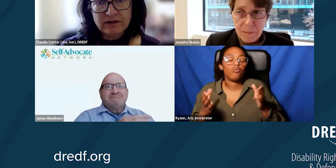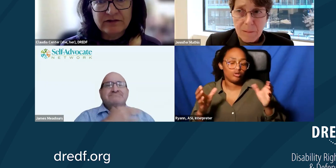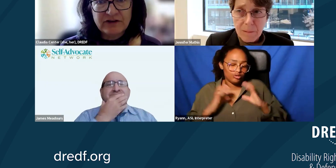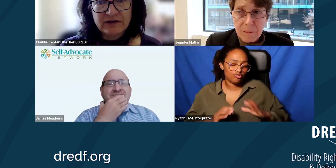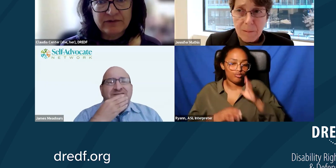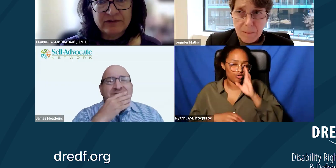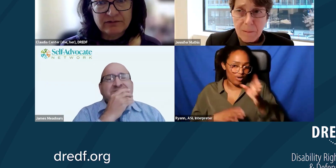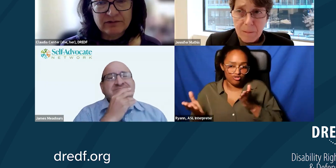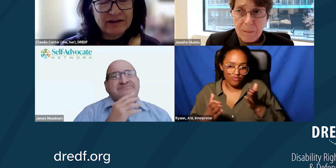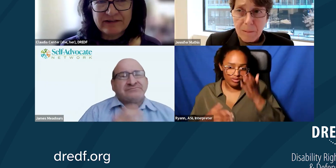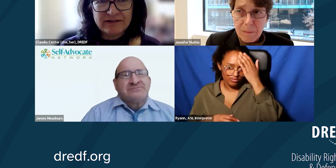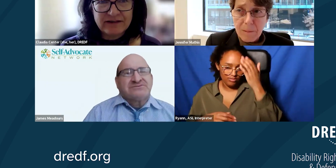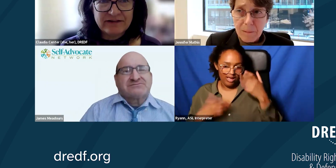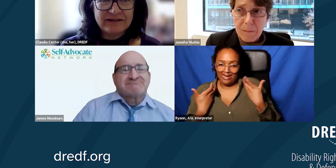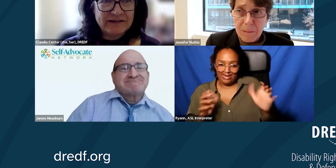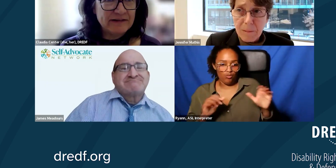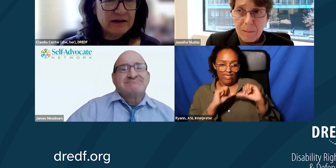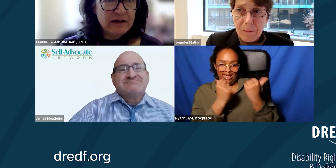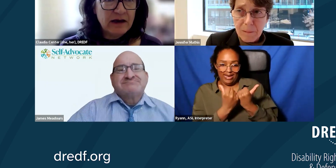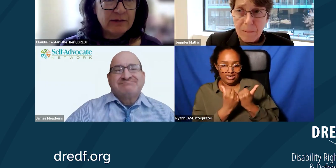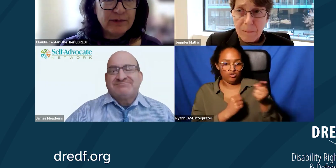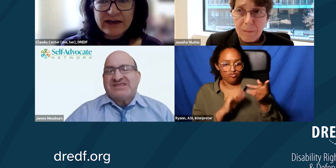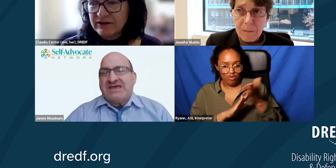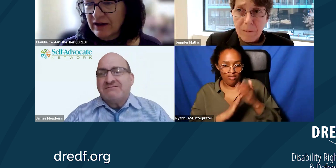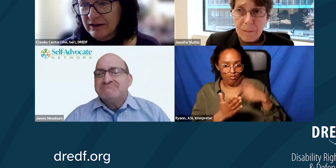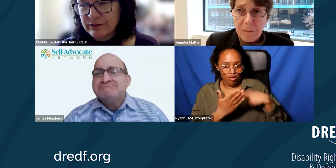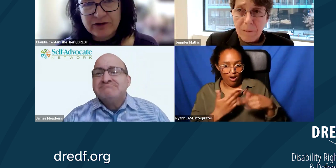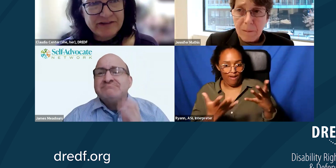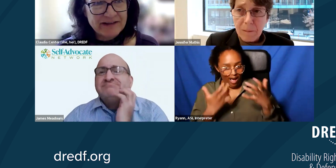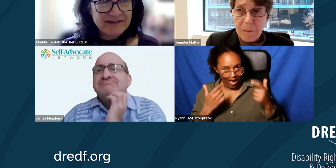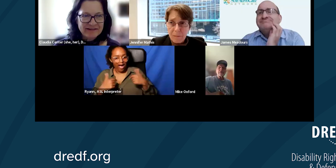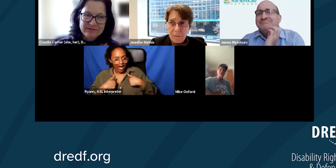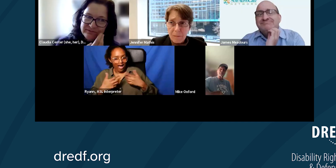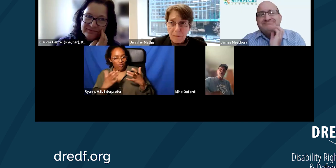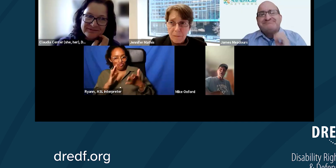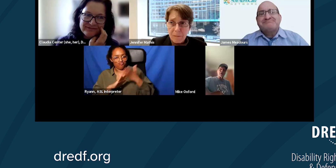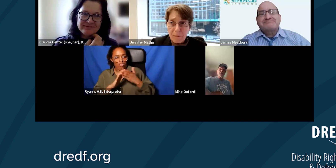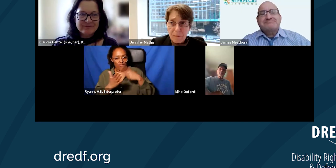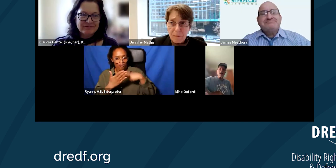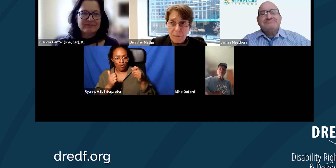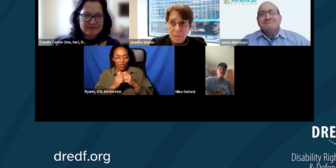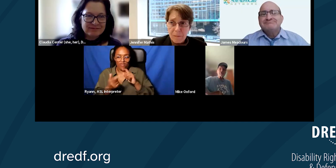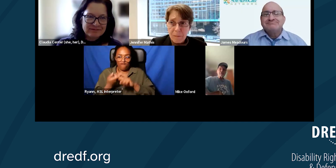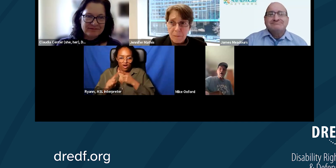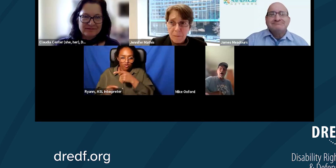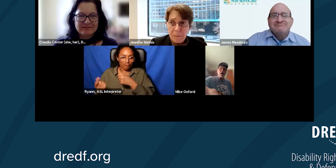Thanks, James. That's intense. Mike, 30 seconds?